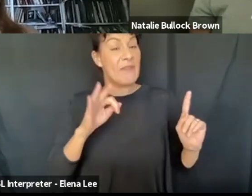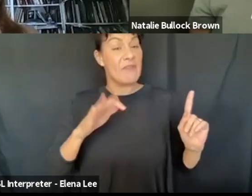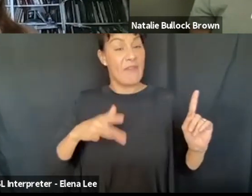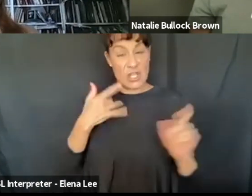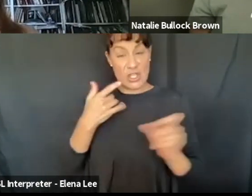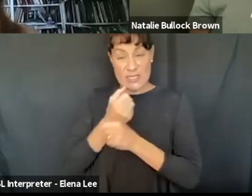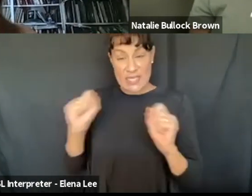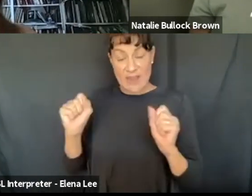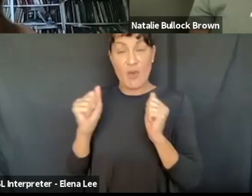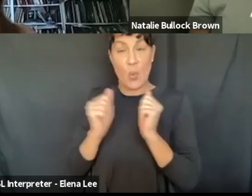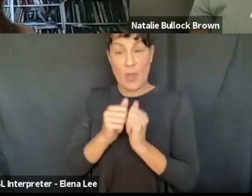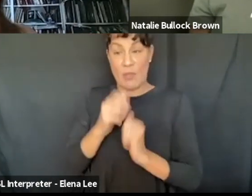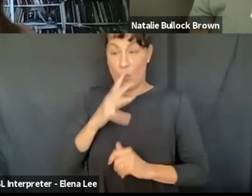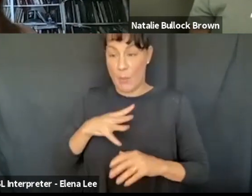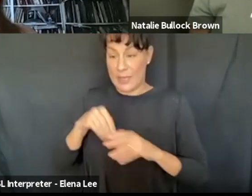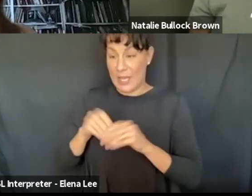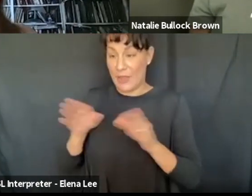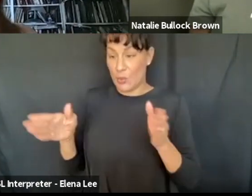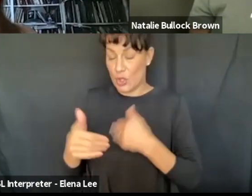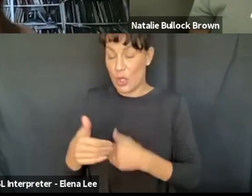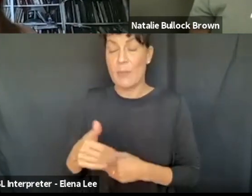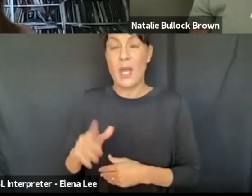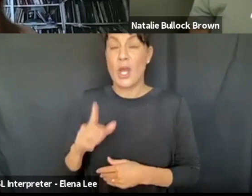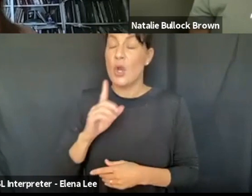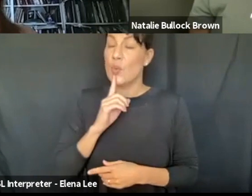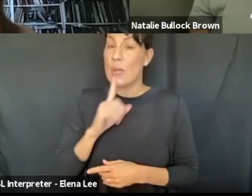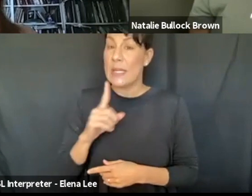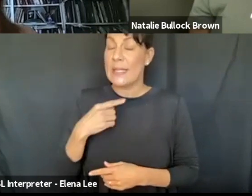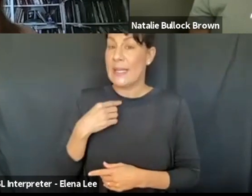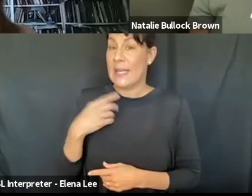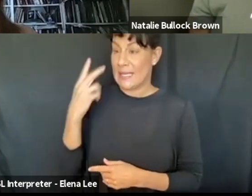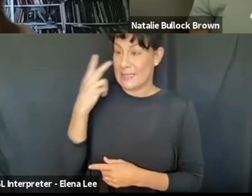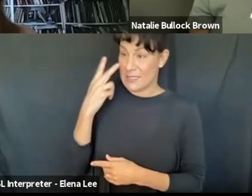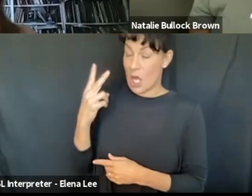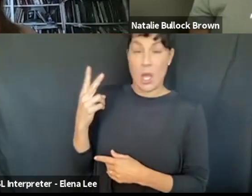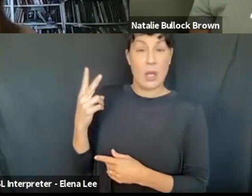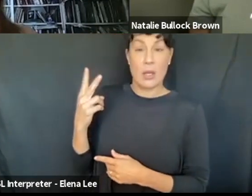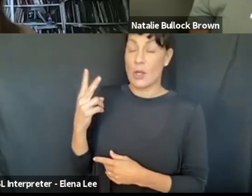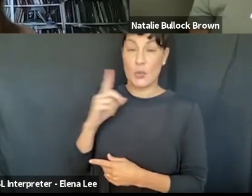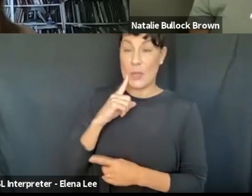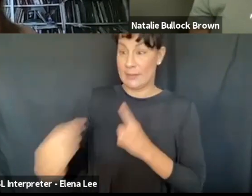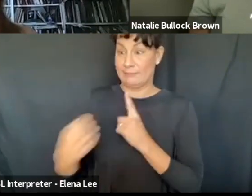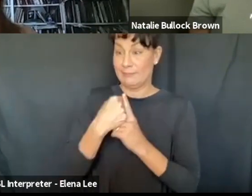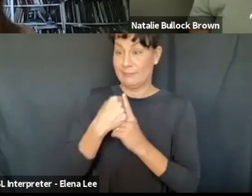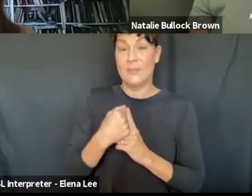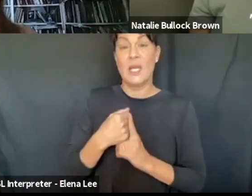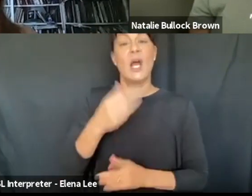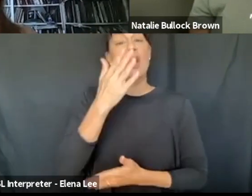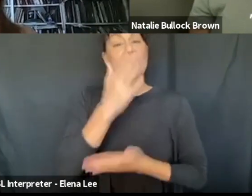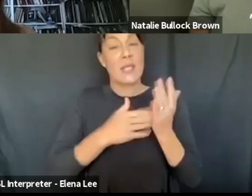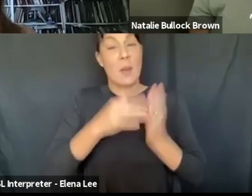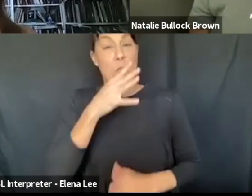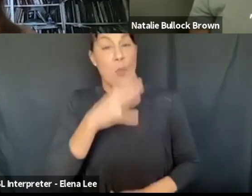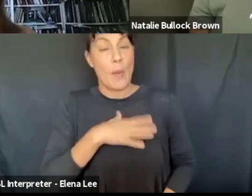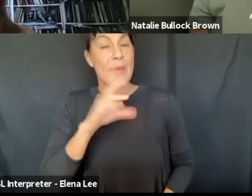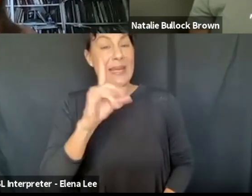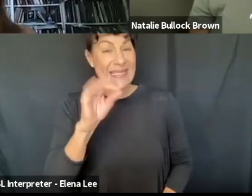was that women did as bad a job of reporting. So, they sort of had the privilege of being able to get into this space as women,